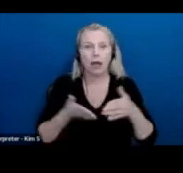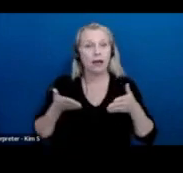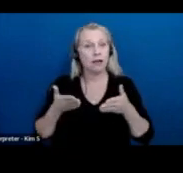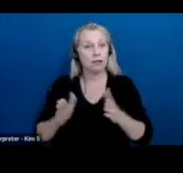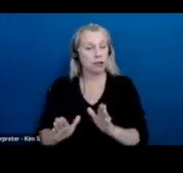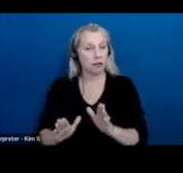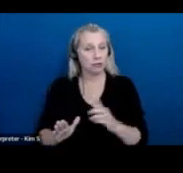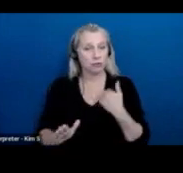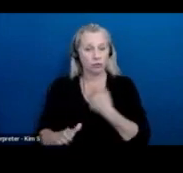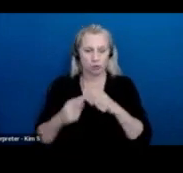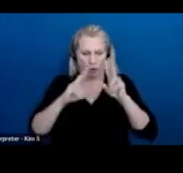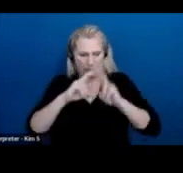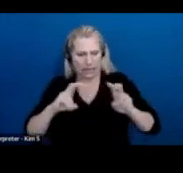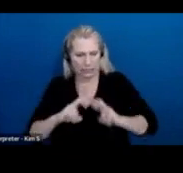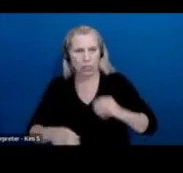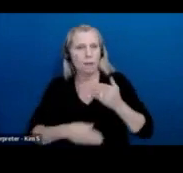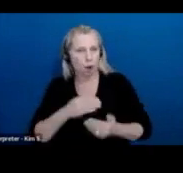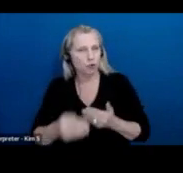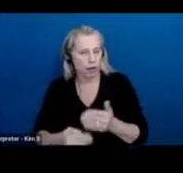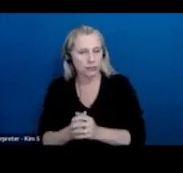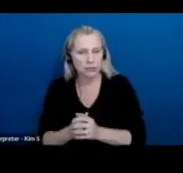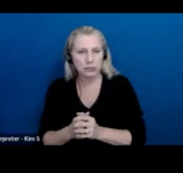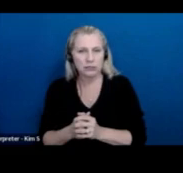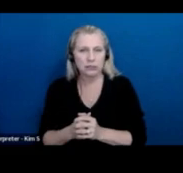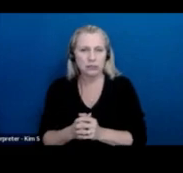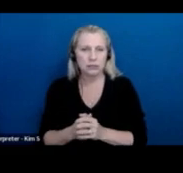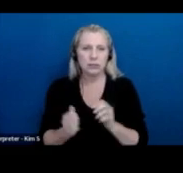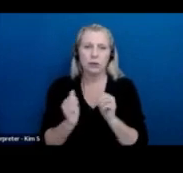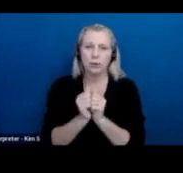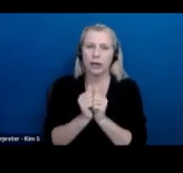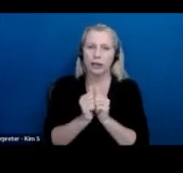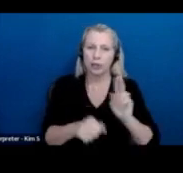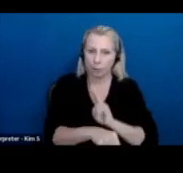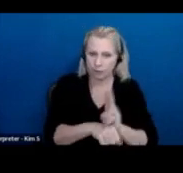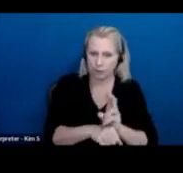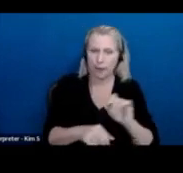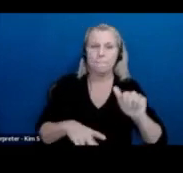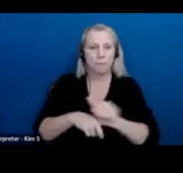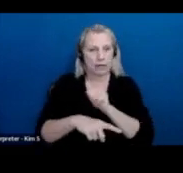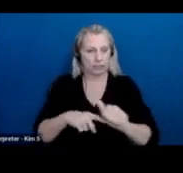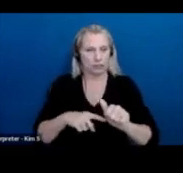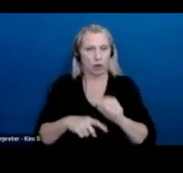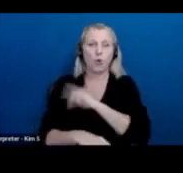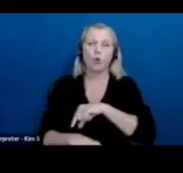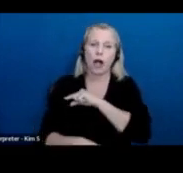assess progress on wraparound implementation and practice quality standards, which are